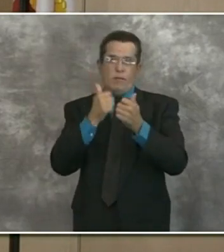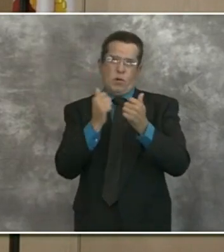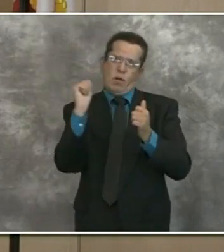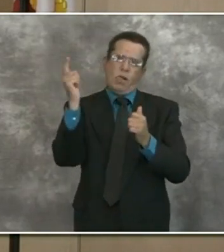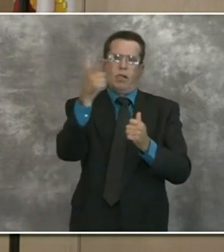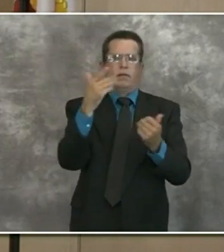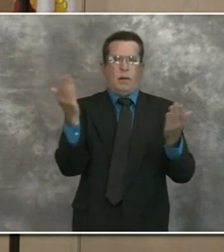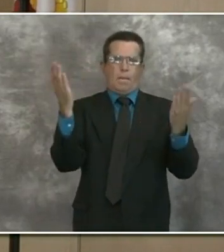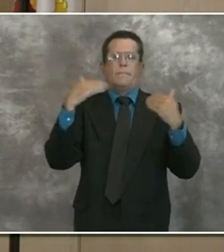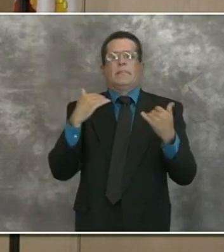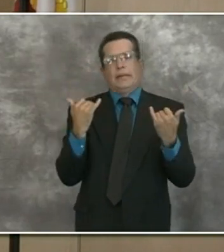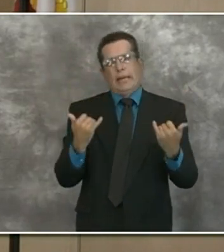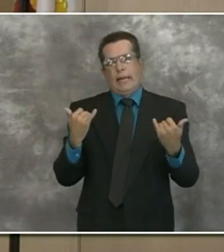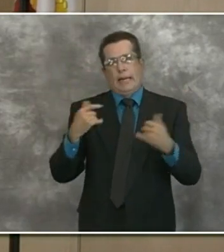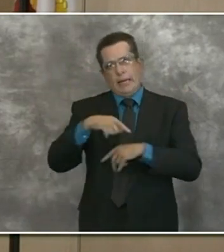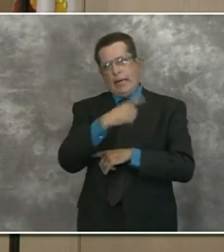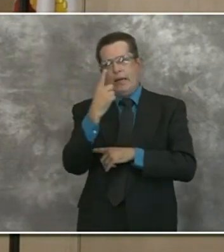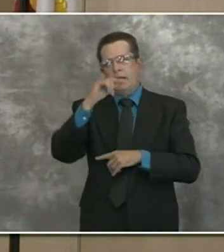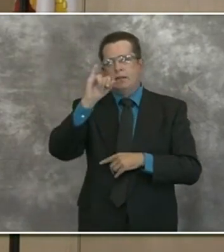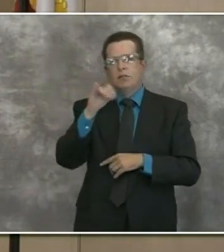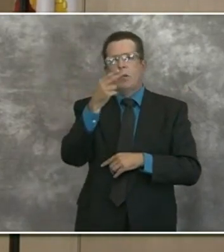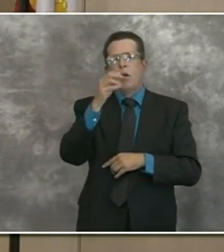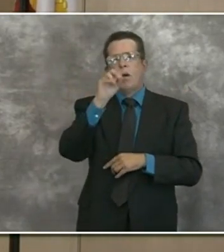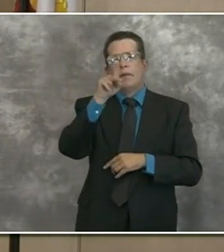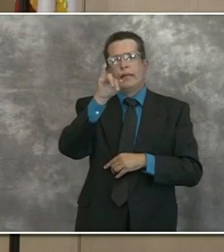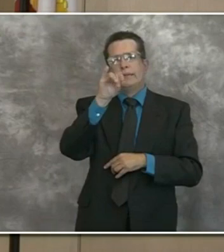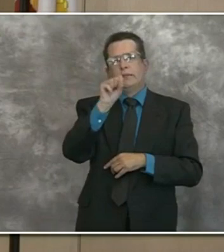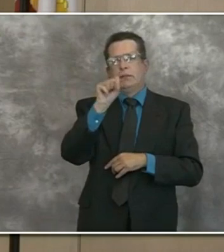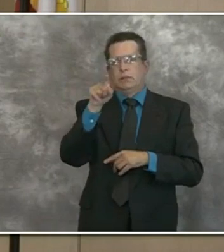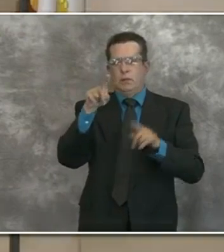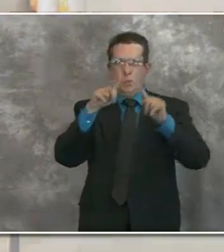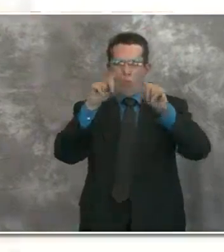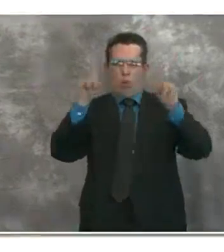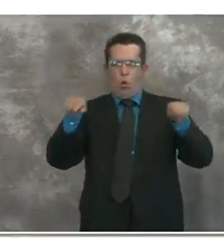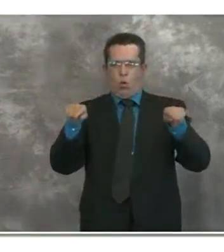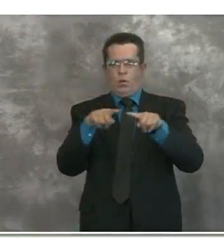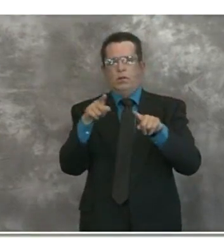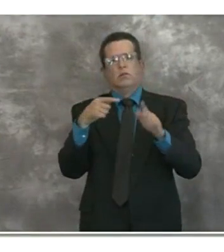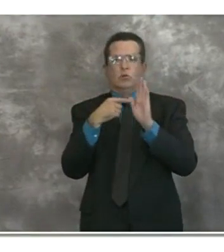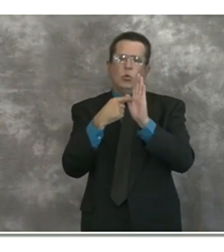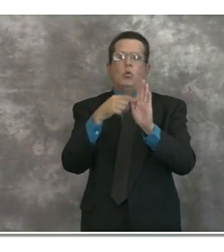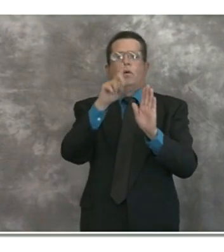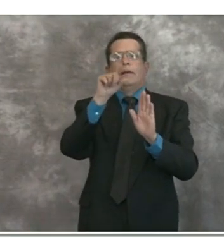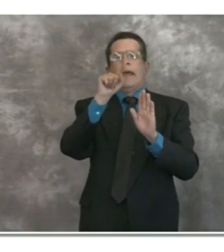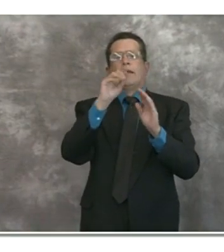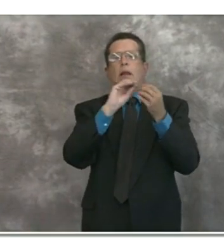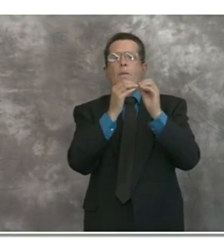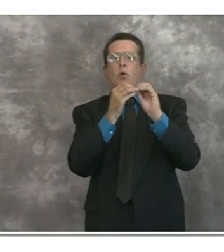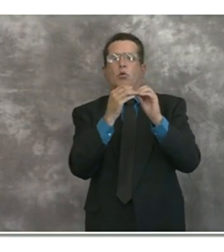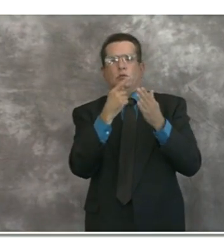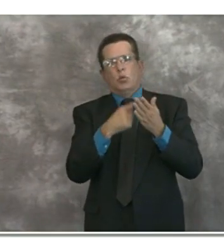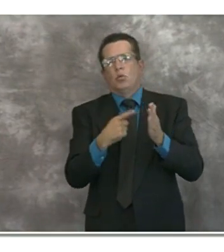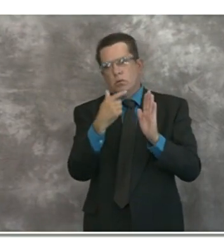PUBLIC HEALTH OFFICERS REPORT. THANK YOU SUPERVISOR FLETCHER AND WELCOME EVERYONE. AND THANK YOU FOR YOUR ATTENDANCE HERE TODAY. THE